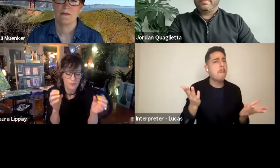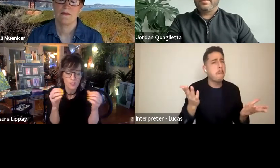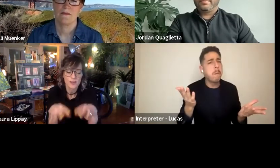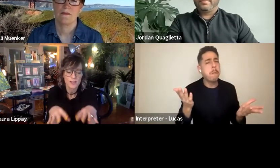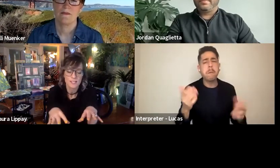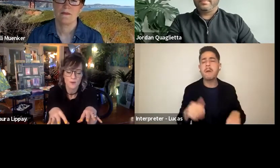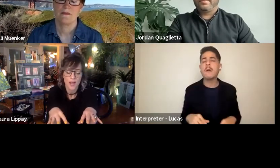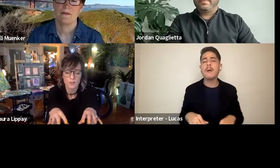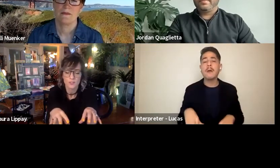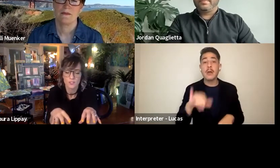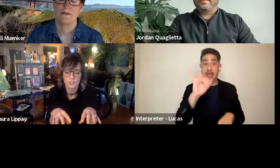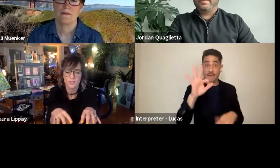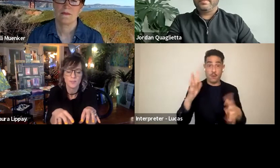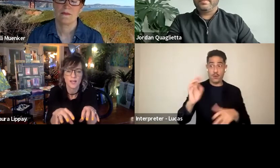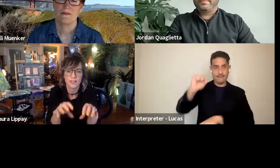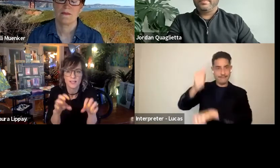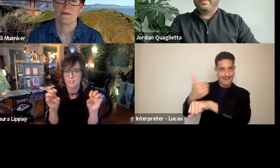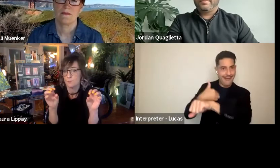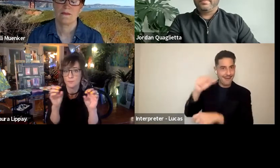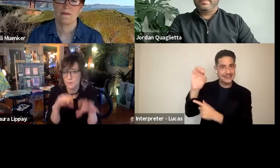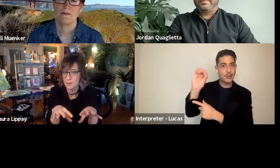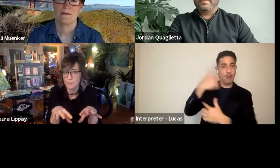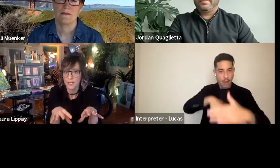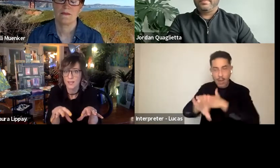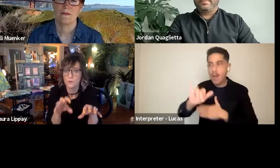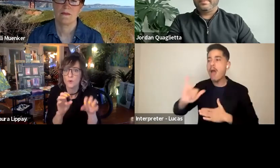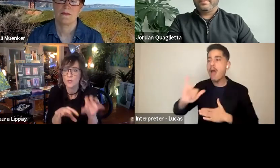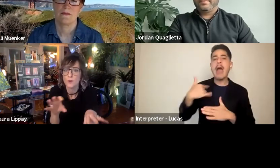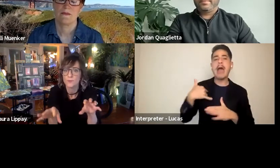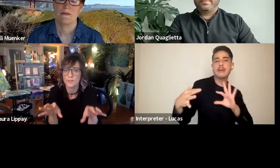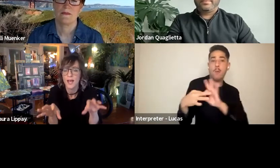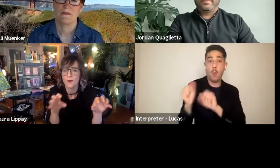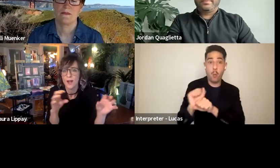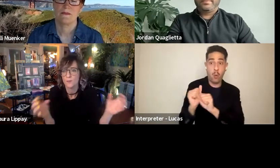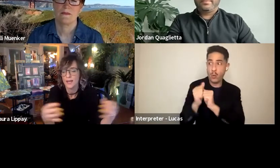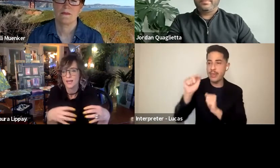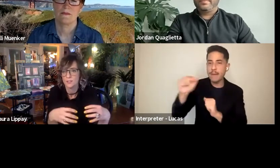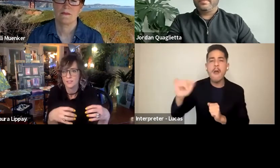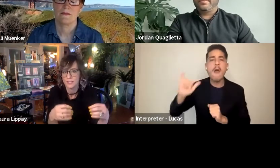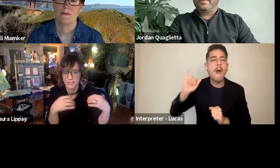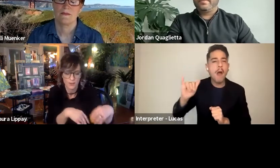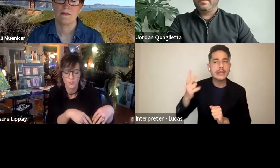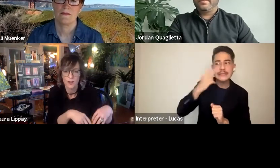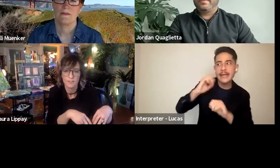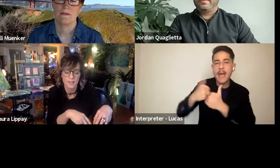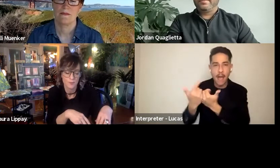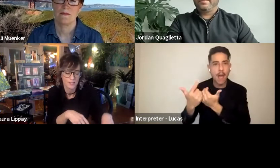If there's already SEO in house and they're just to build on, then it's the same thing. Like, who are you working with now? And how are we getting to those things that are going to drive these numbers?